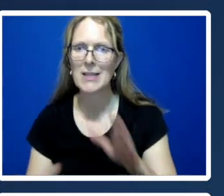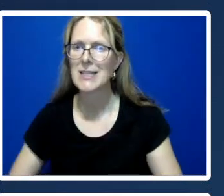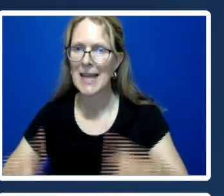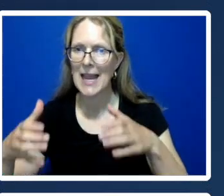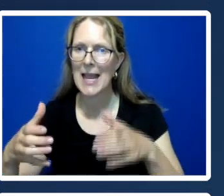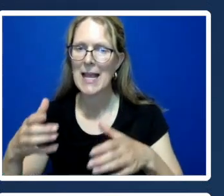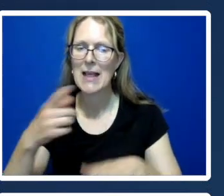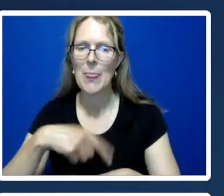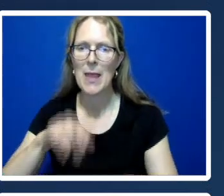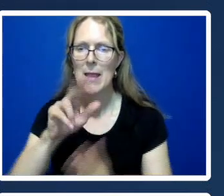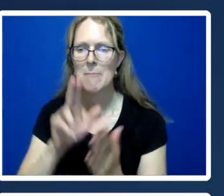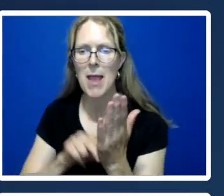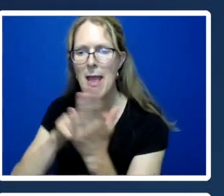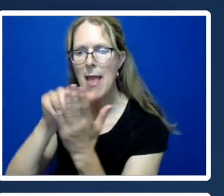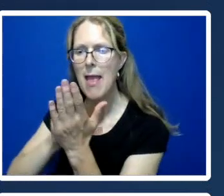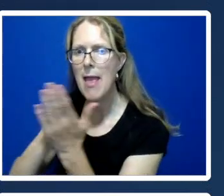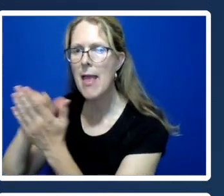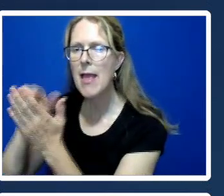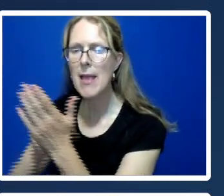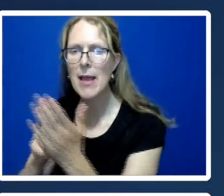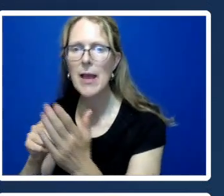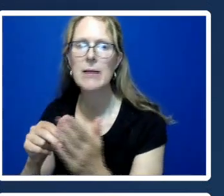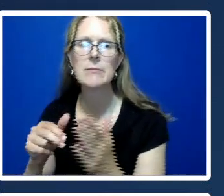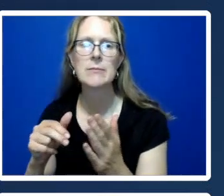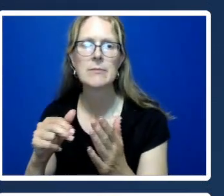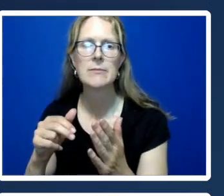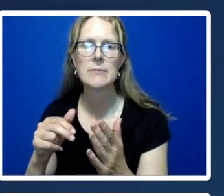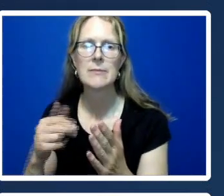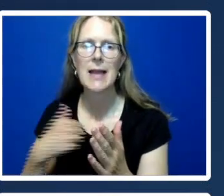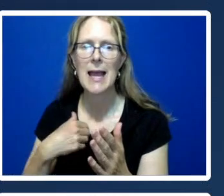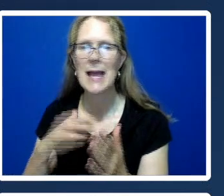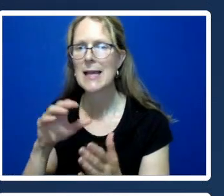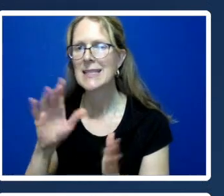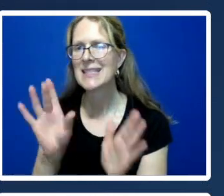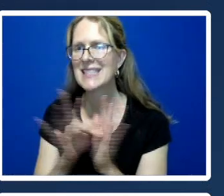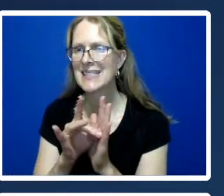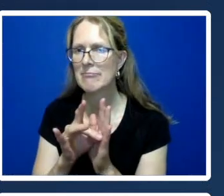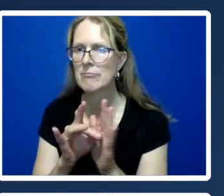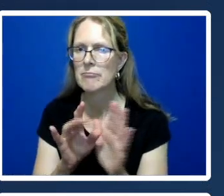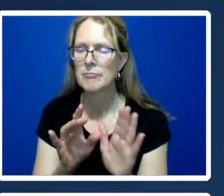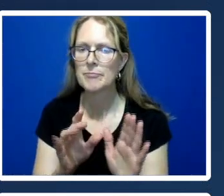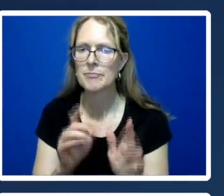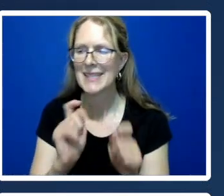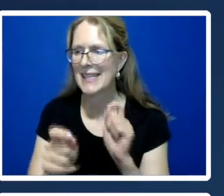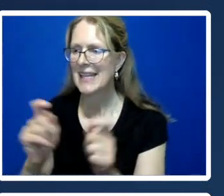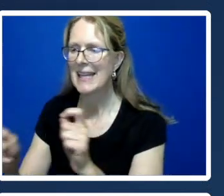made stickers that they handed out to all the school kids in the community about how litter